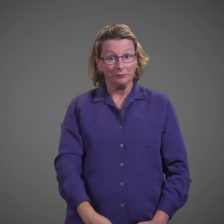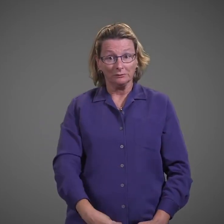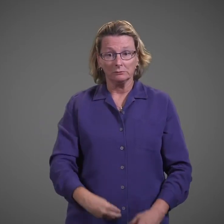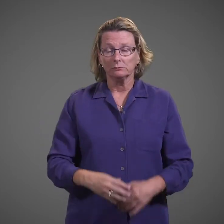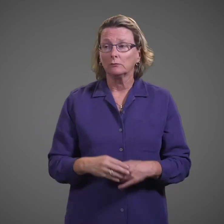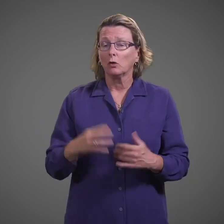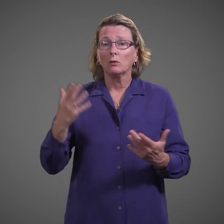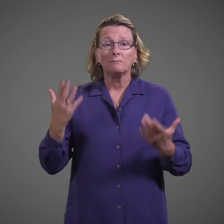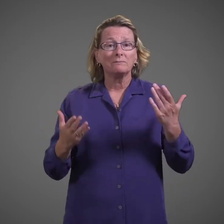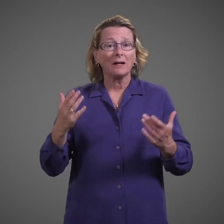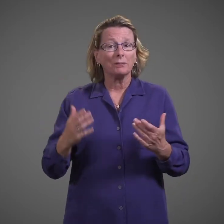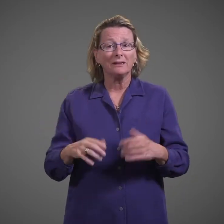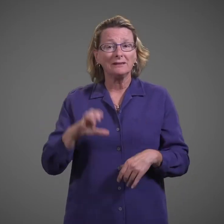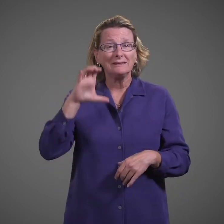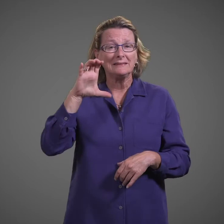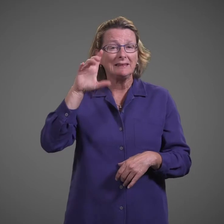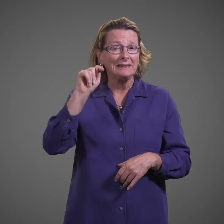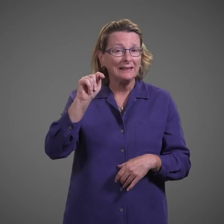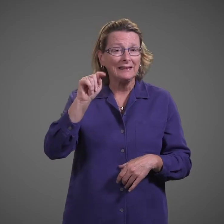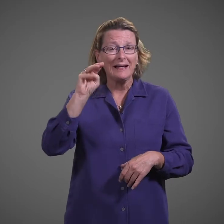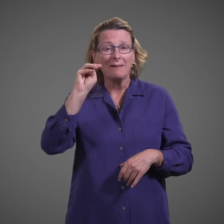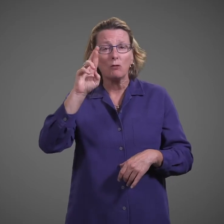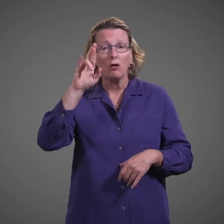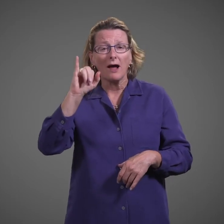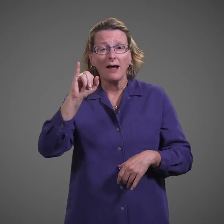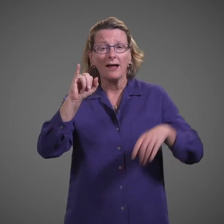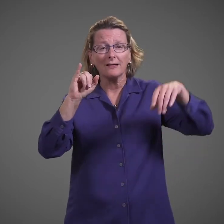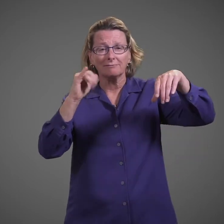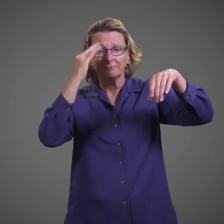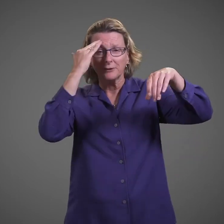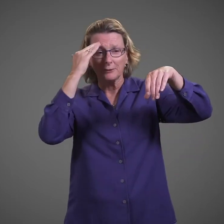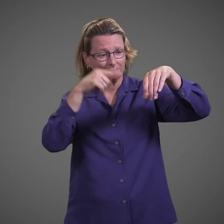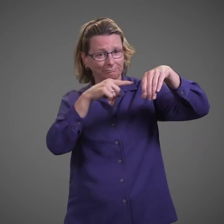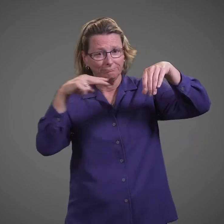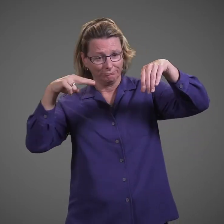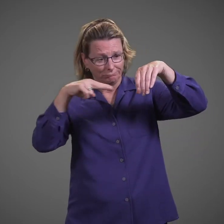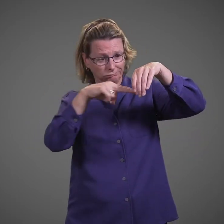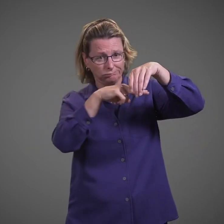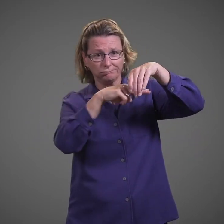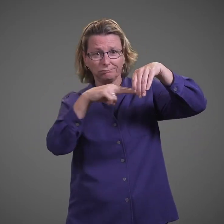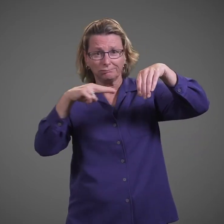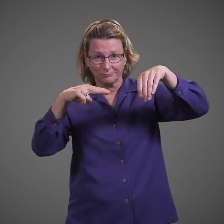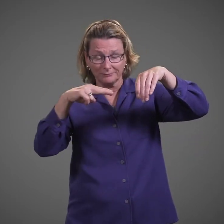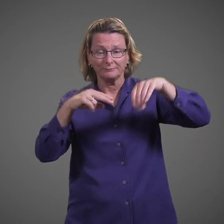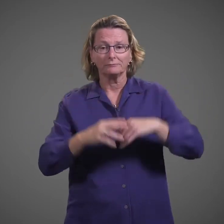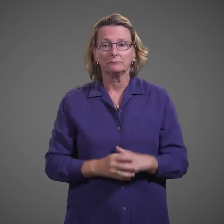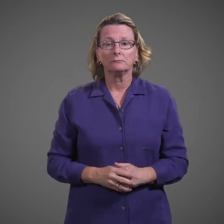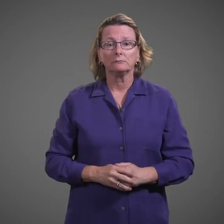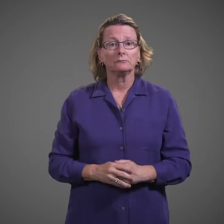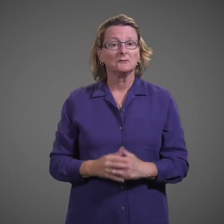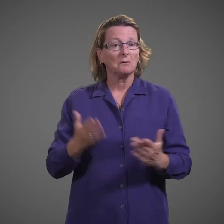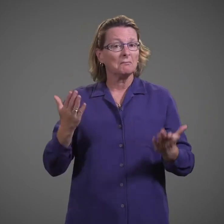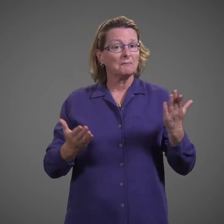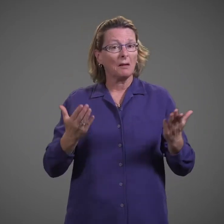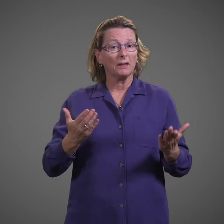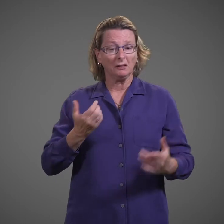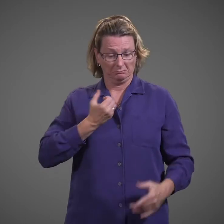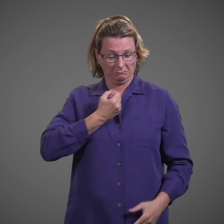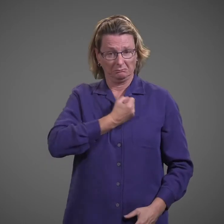CT or MRI scans may be necessary to image various parts of your body.